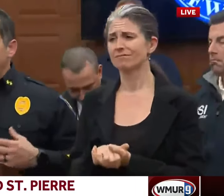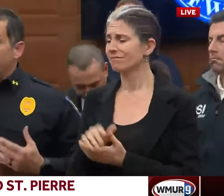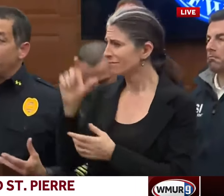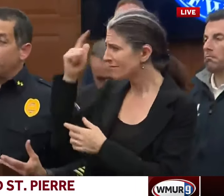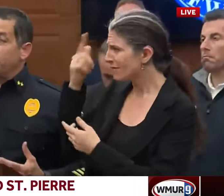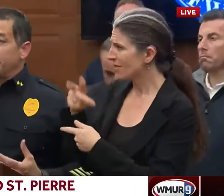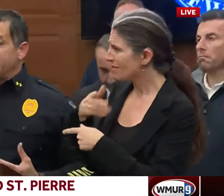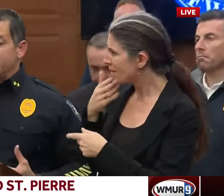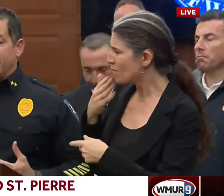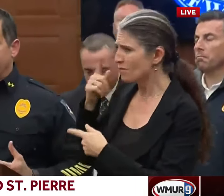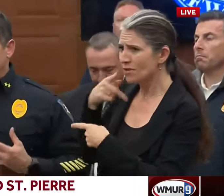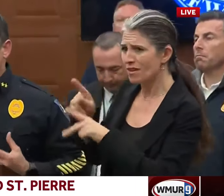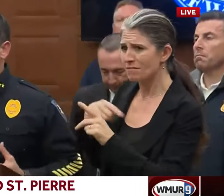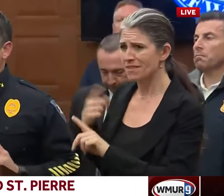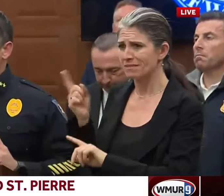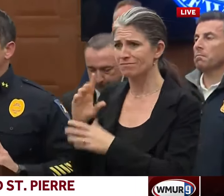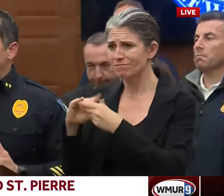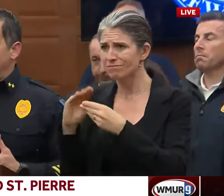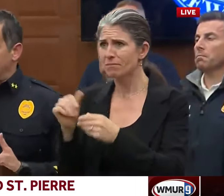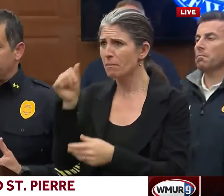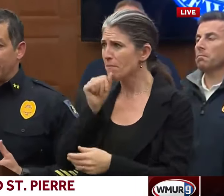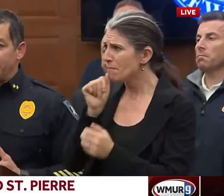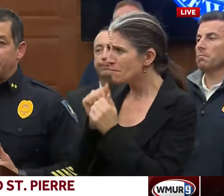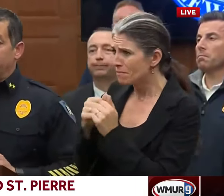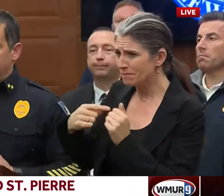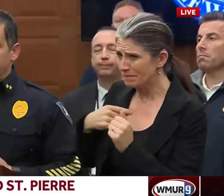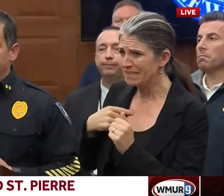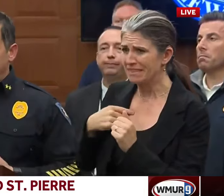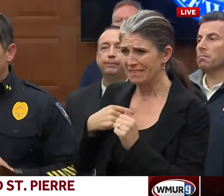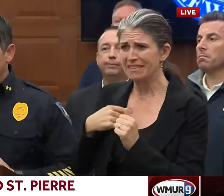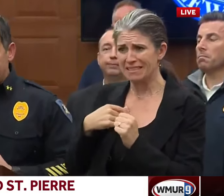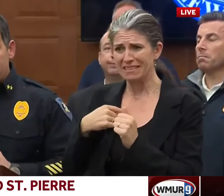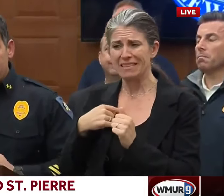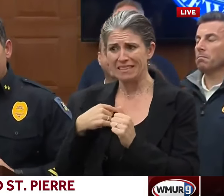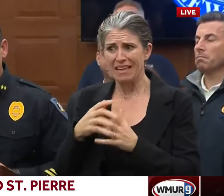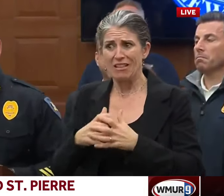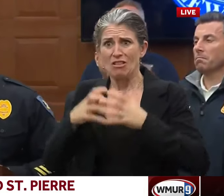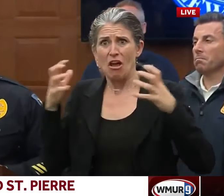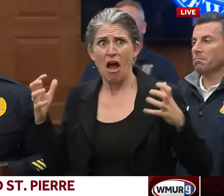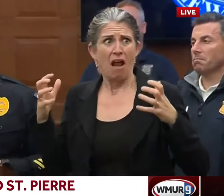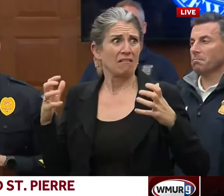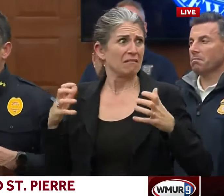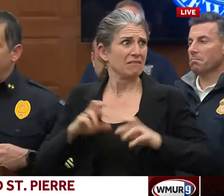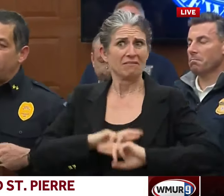DAVE, THANK YOU, MIKE. AND THANK YOU, GOVERNOR, FOR ALLOWING ME THIS OPPORTUNITY. BEAR WITH ME, PLEASE.